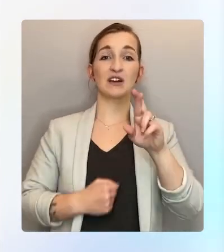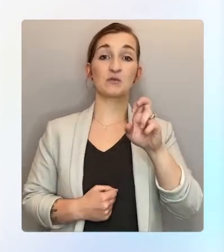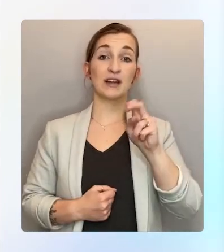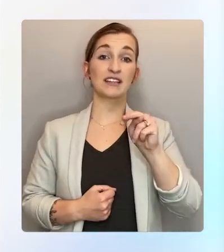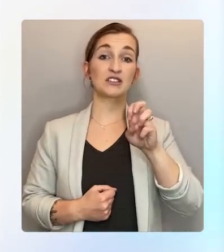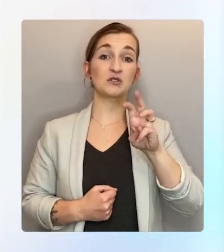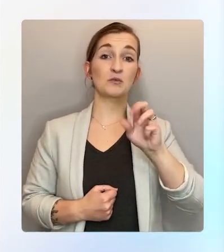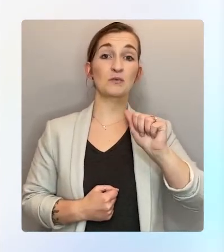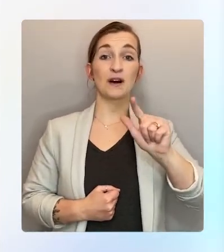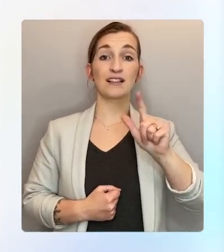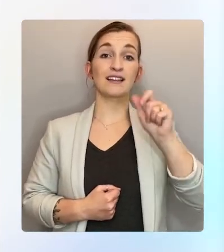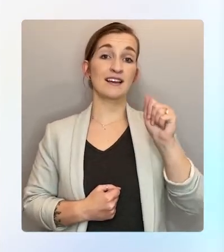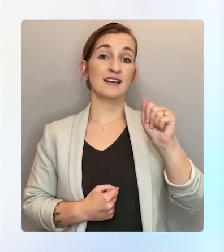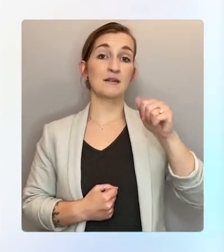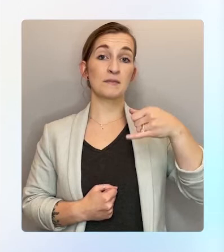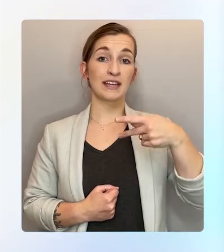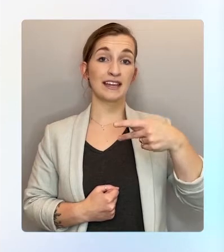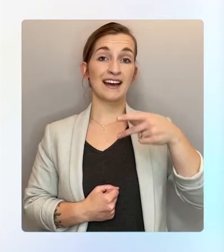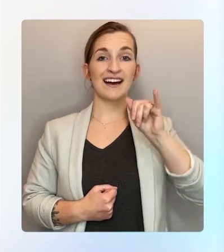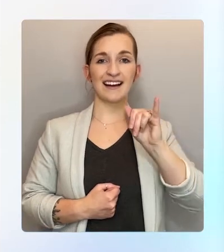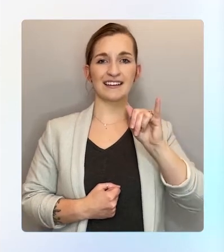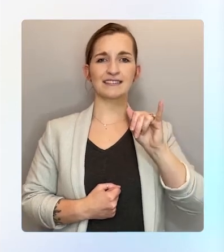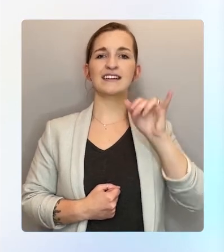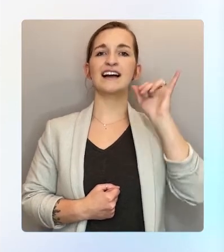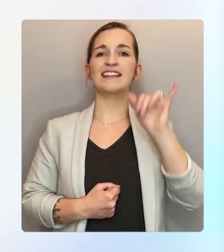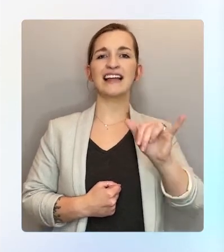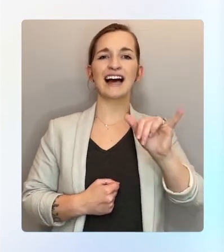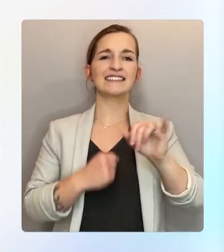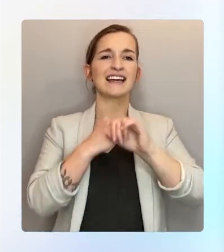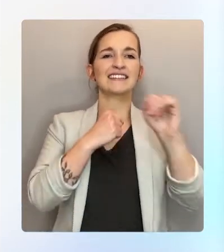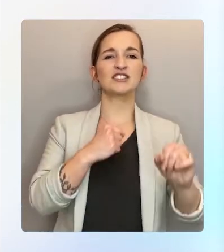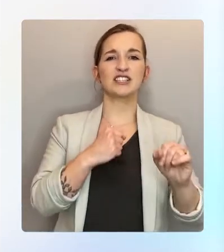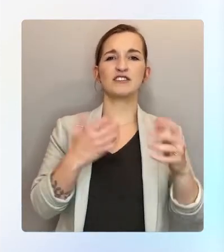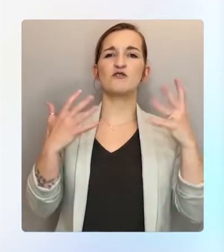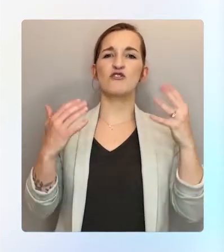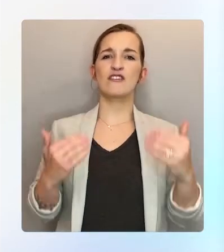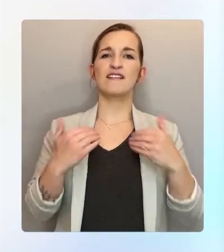This is an extension of the graph API familiar to many of you.